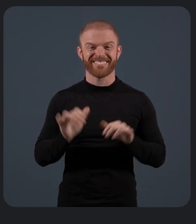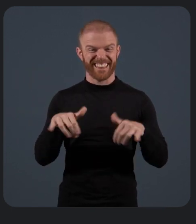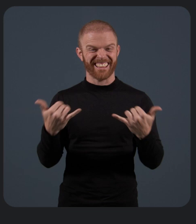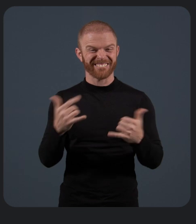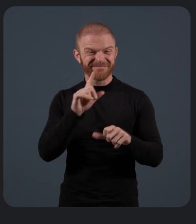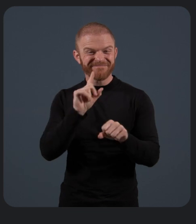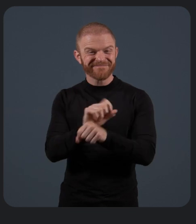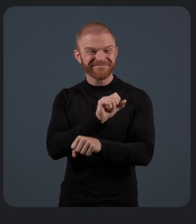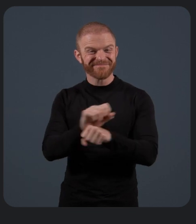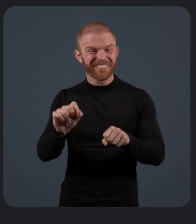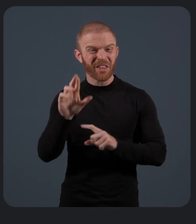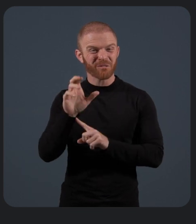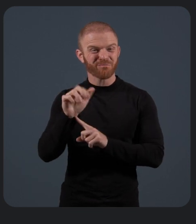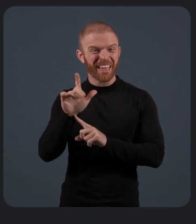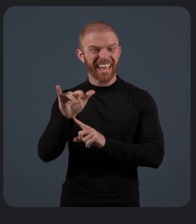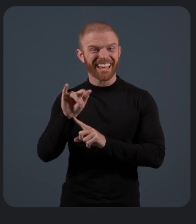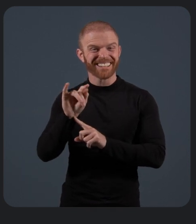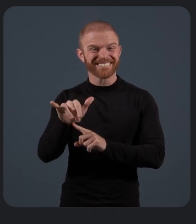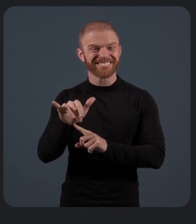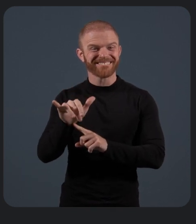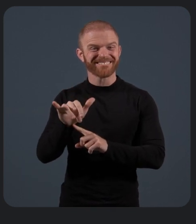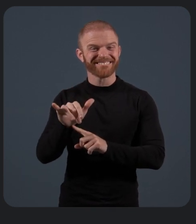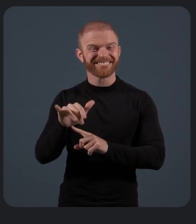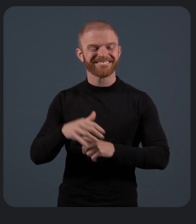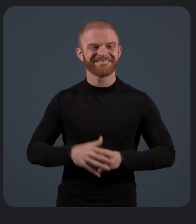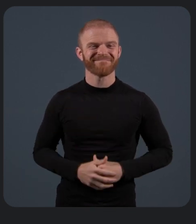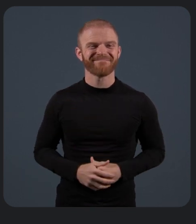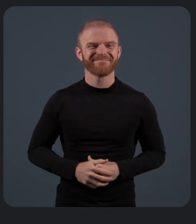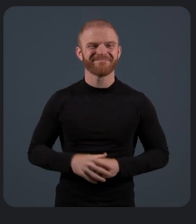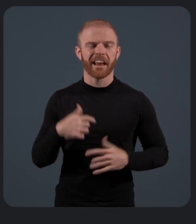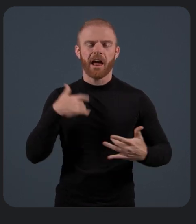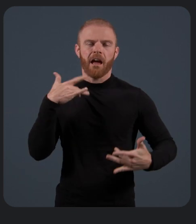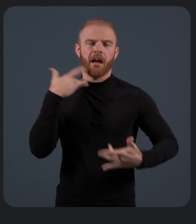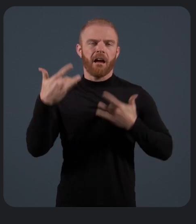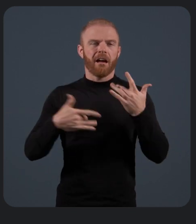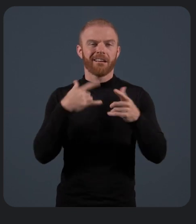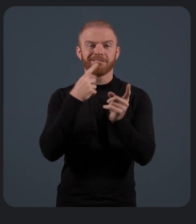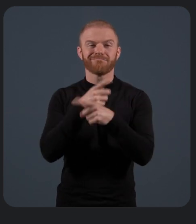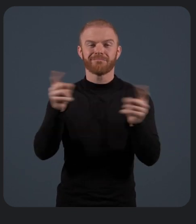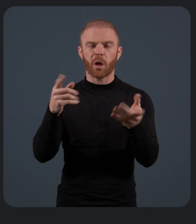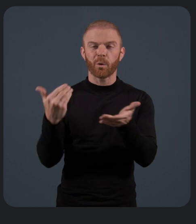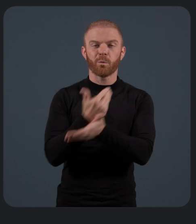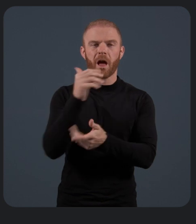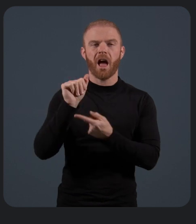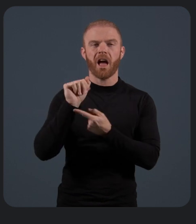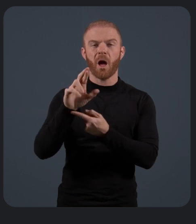Now it's a reality. I couldn't be happier to announce the new ARCore